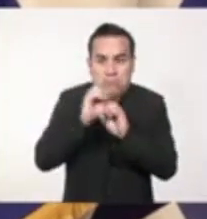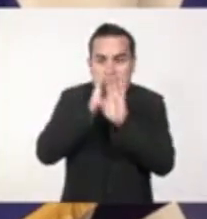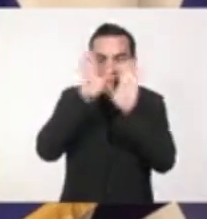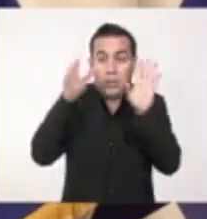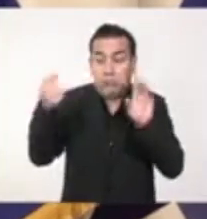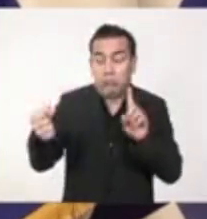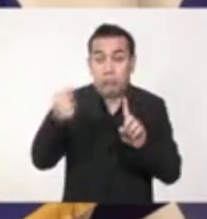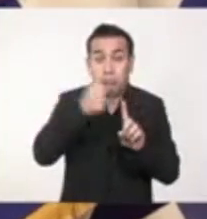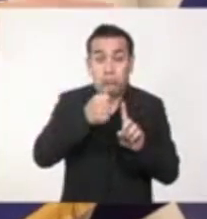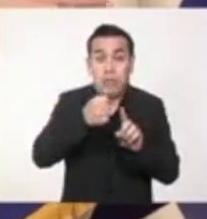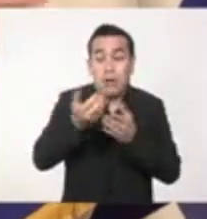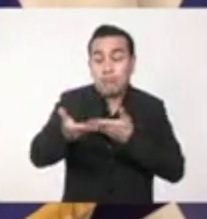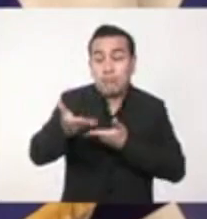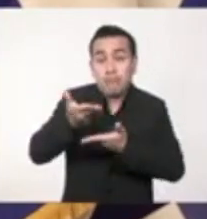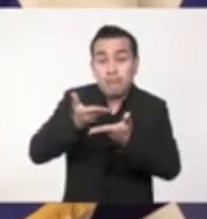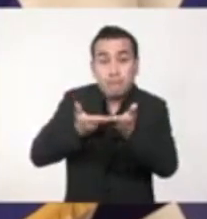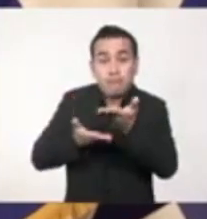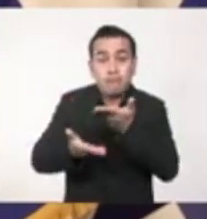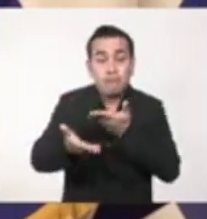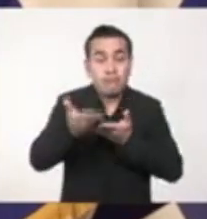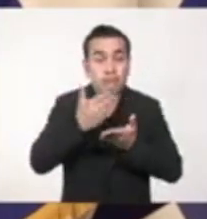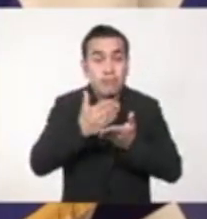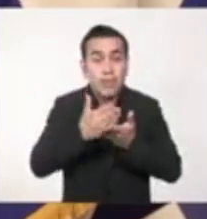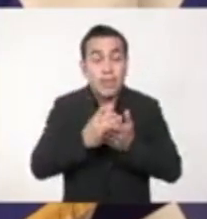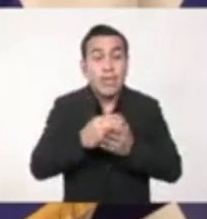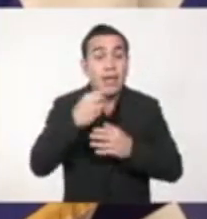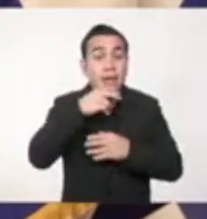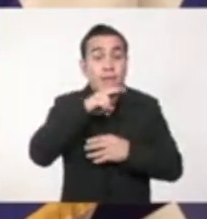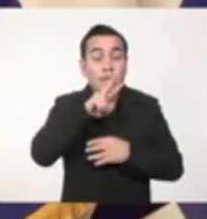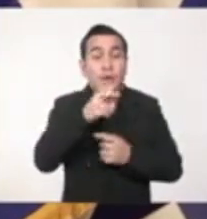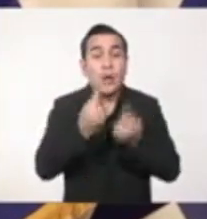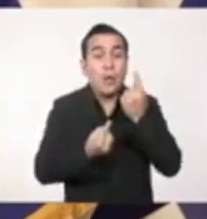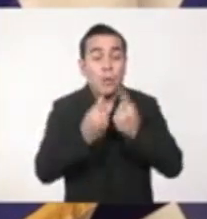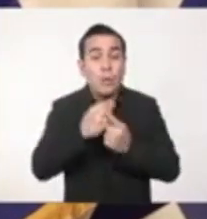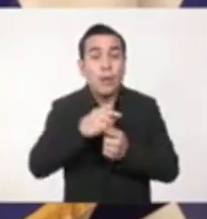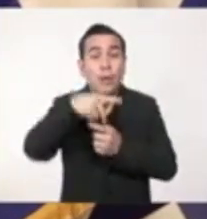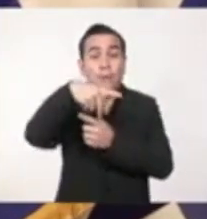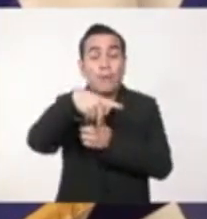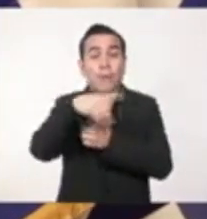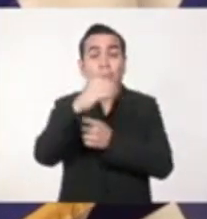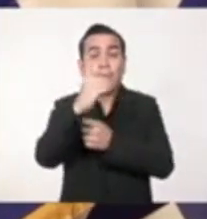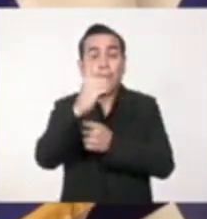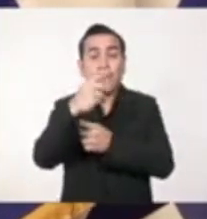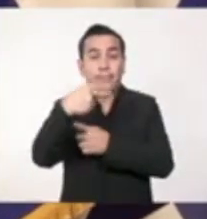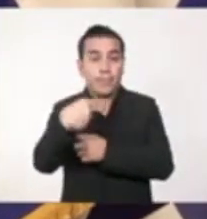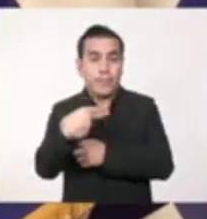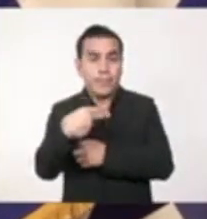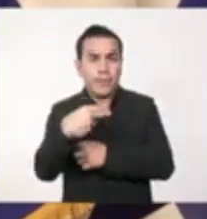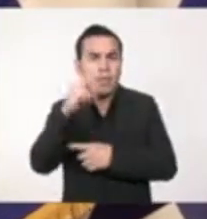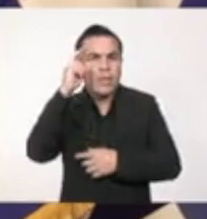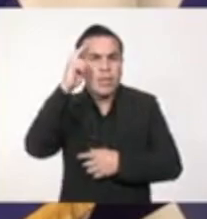negotiation, you grab the prosecutor, and you grab the prosecutor, and Adriana put the prosecutor and the FMLN put the